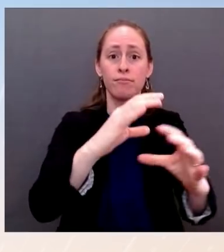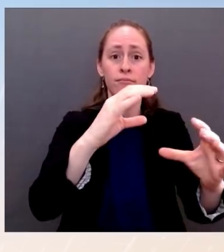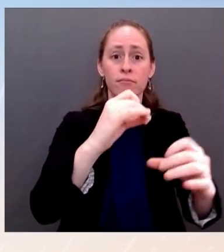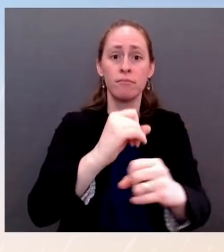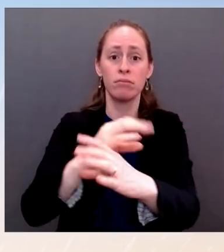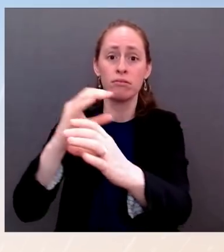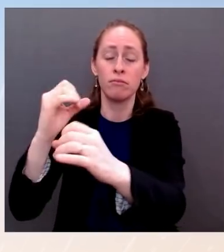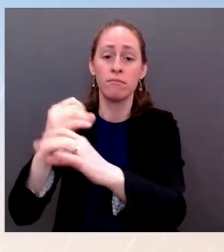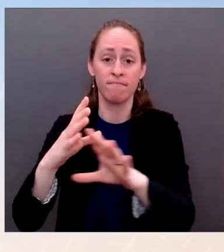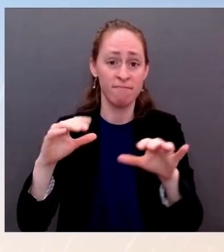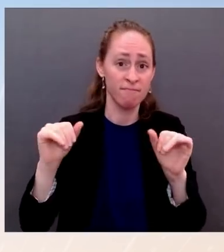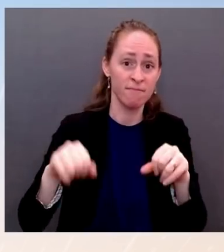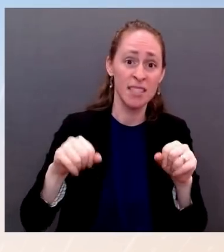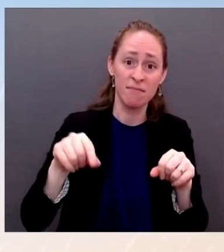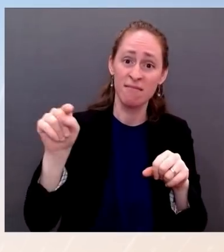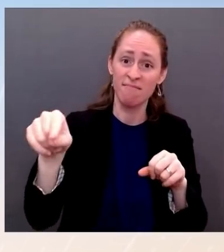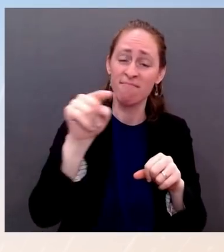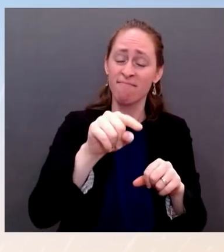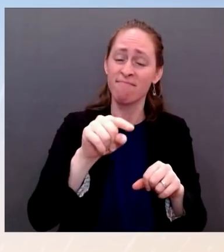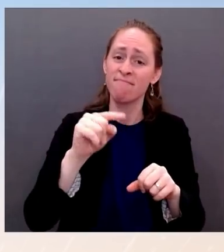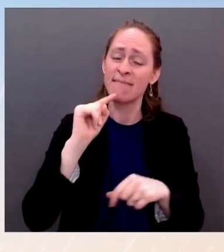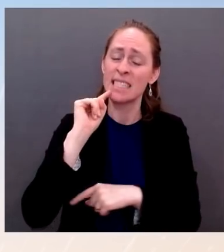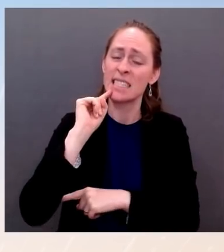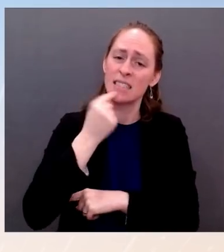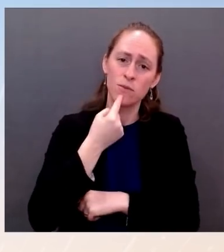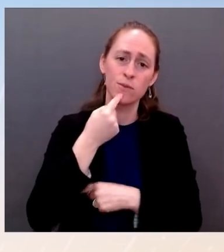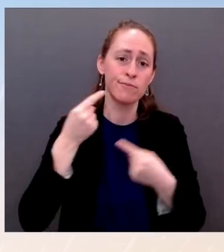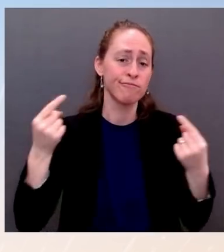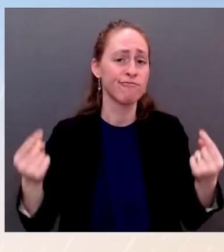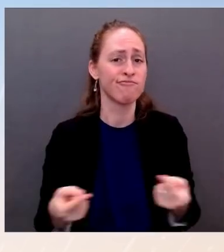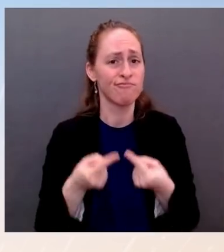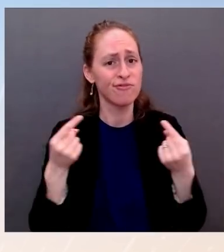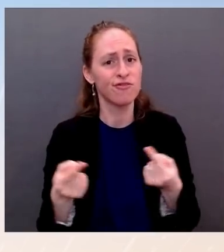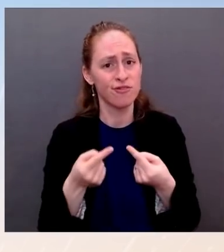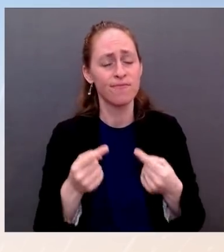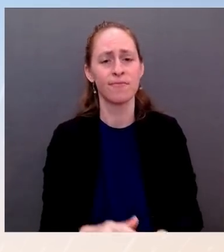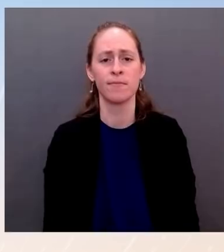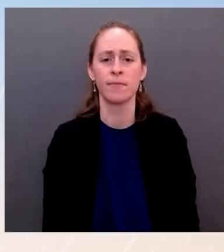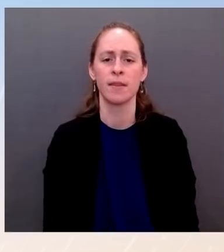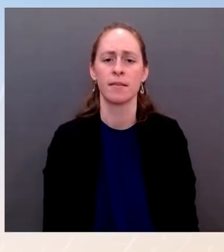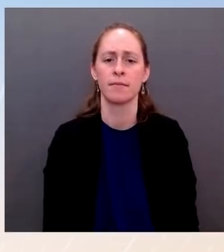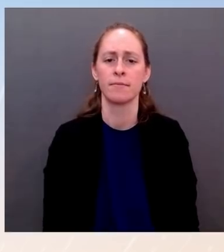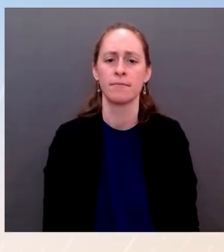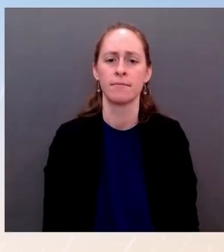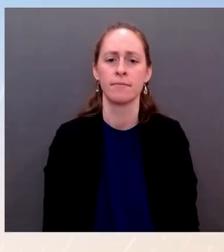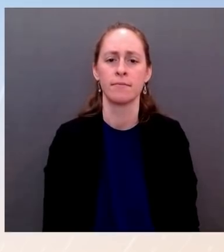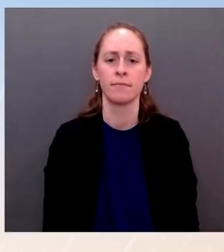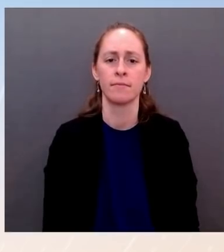With virtually no notice, communications to arrange a departure could be severed and commercial transit halted.